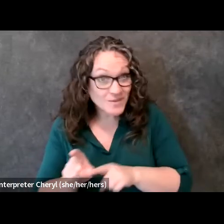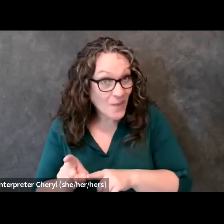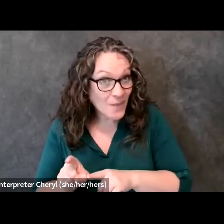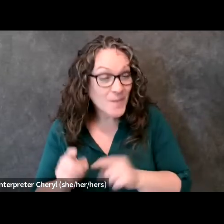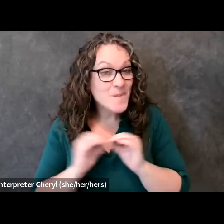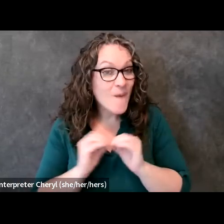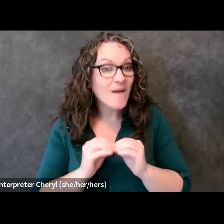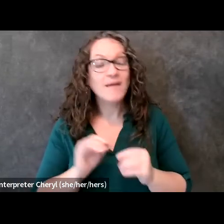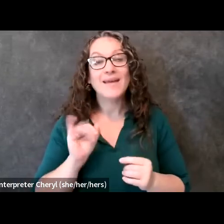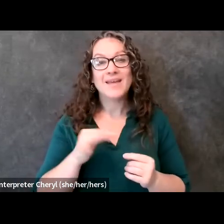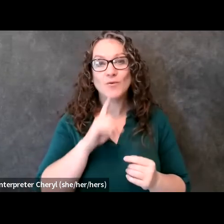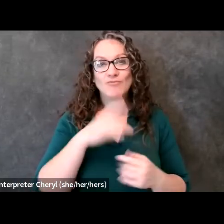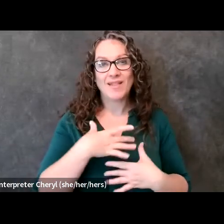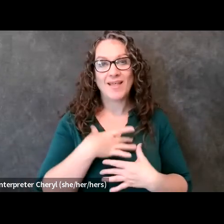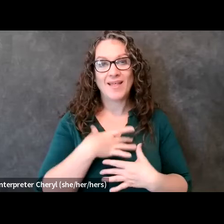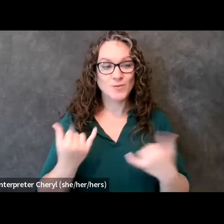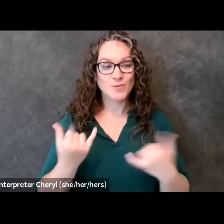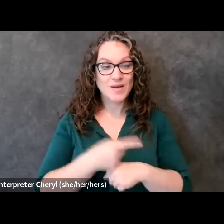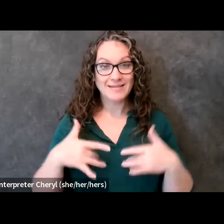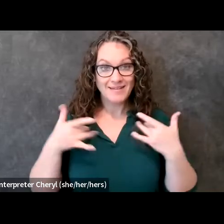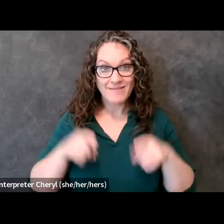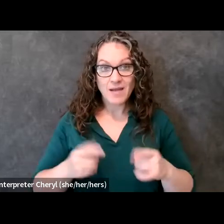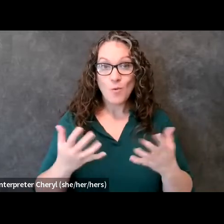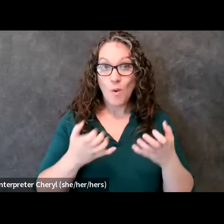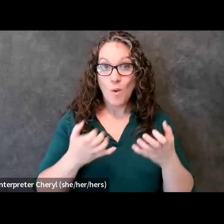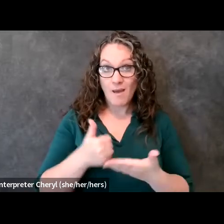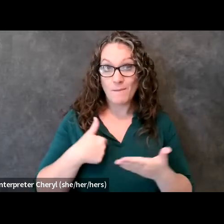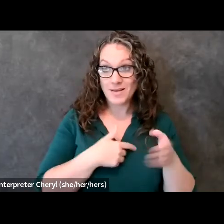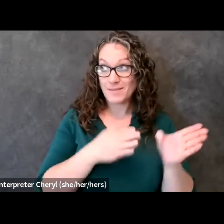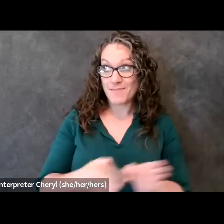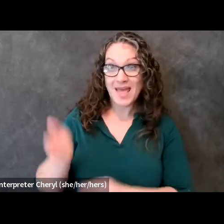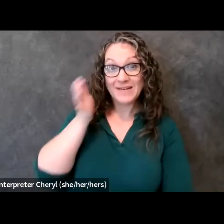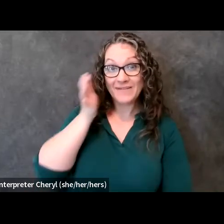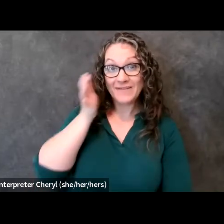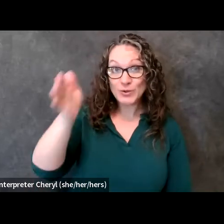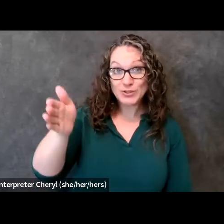this event today and you'd like to help us plan future virtual events which we hope to have this